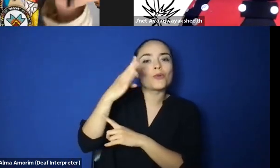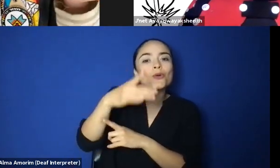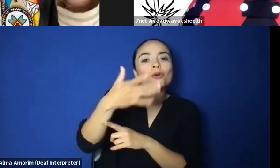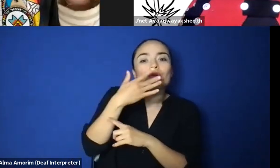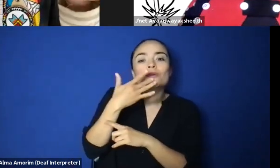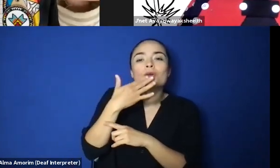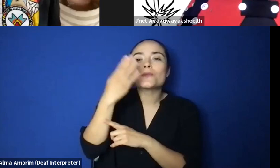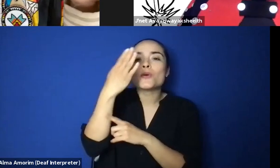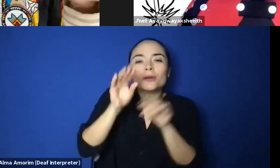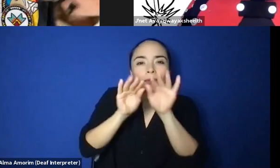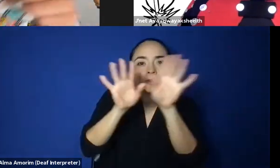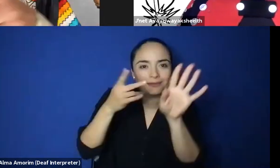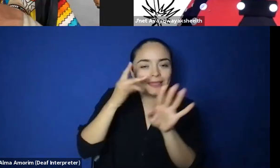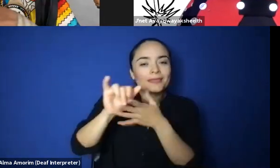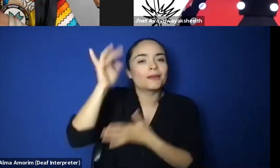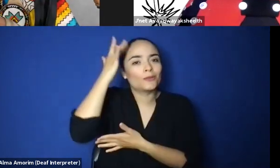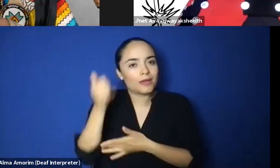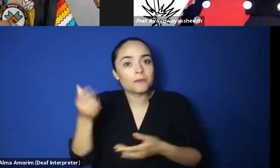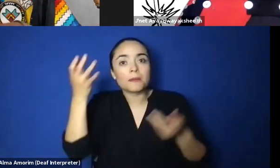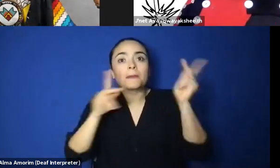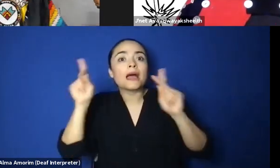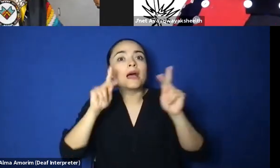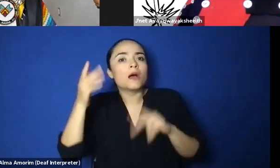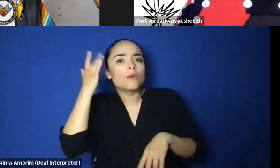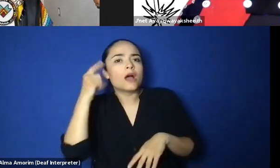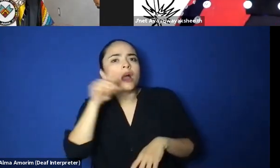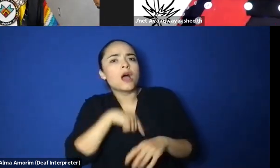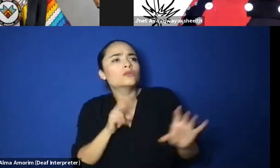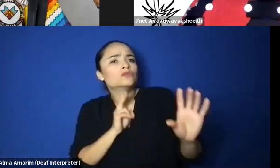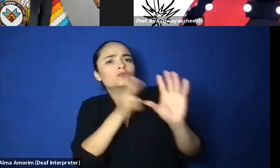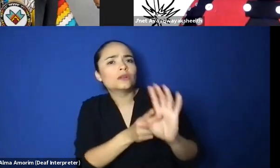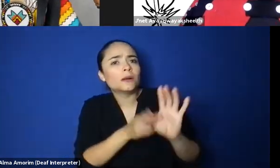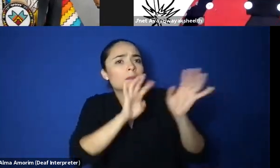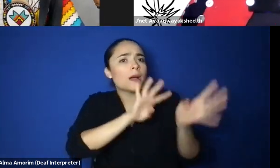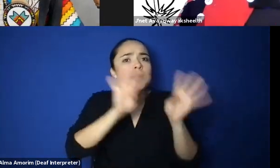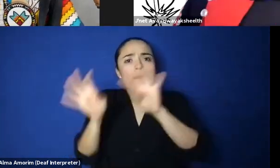I want people to know, no matter which powwow I go to, where I'm from. I'm curious, there's